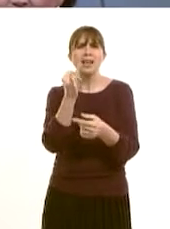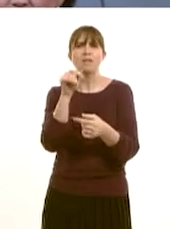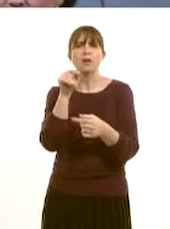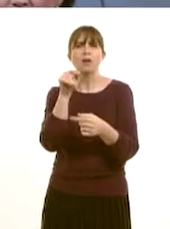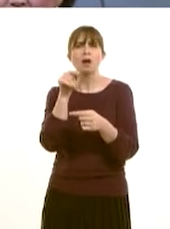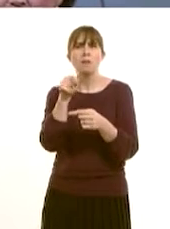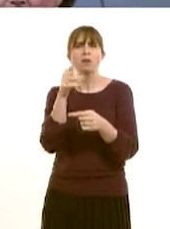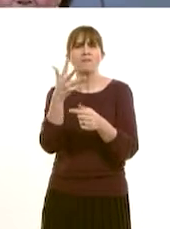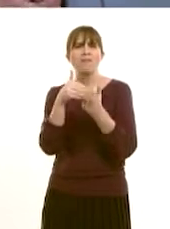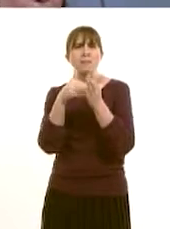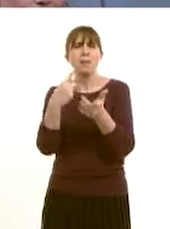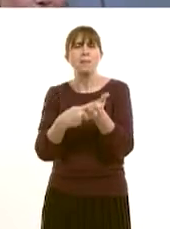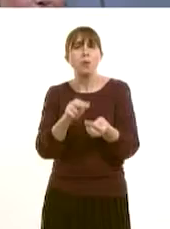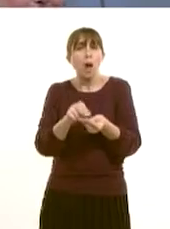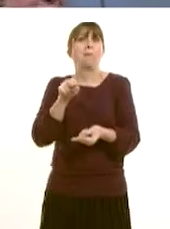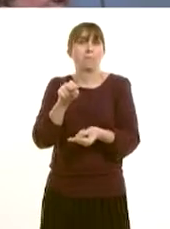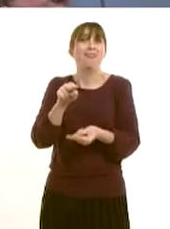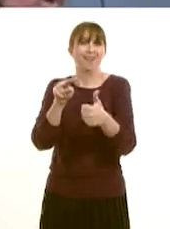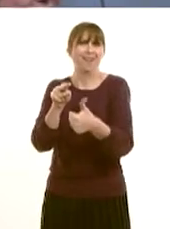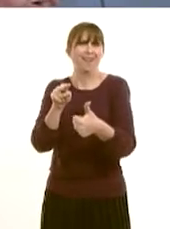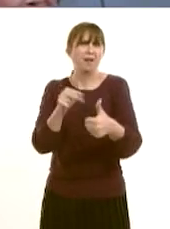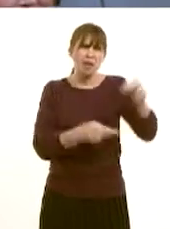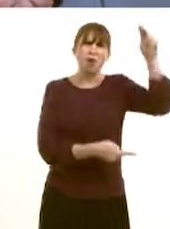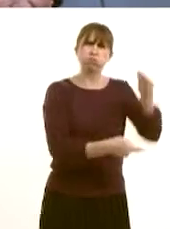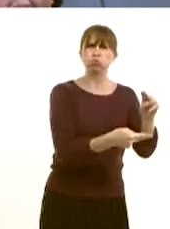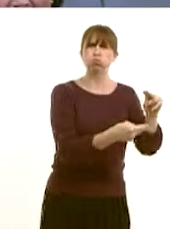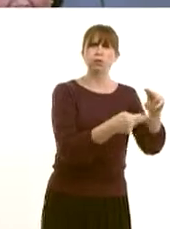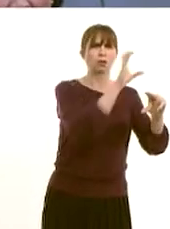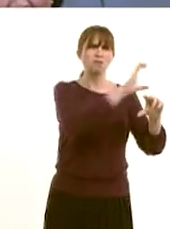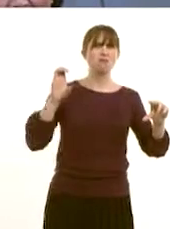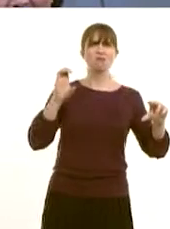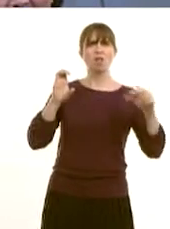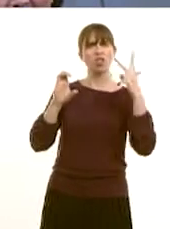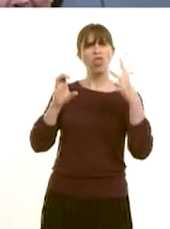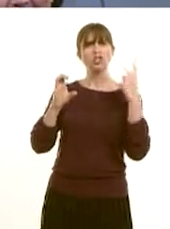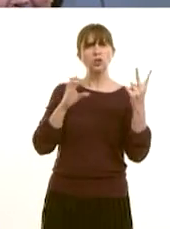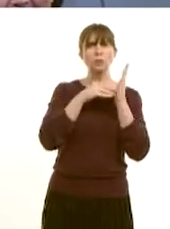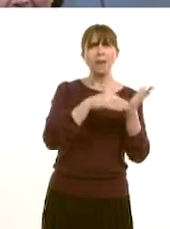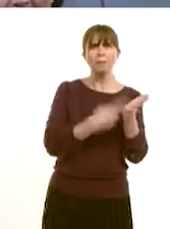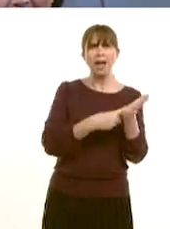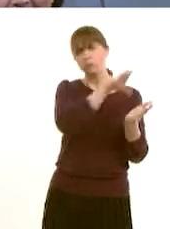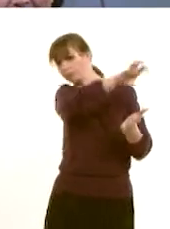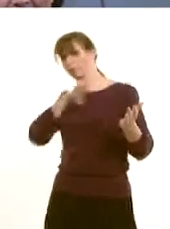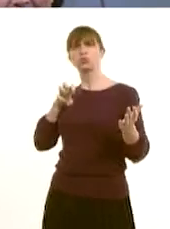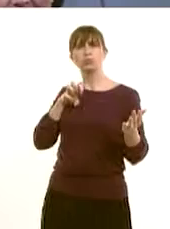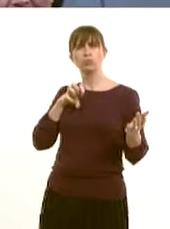yet youíre taking £32 million out of HE. That is a fact; that is there in black and white.